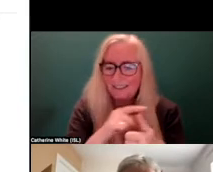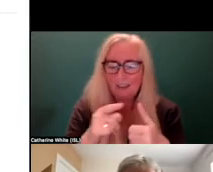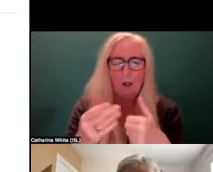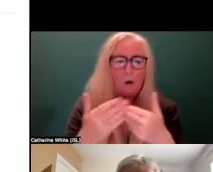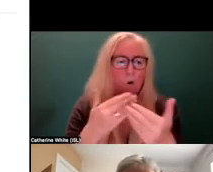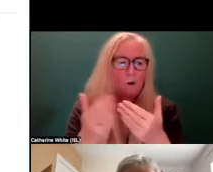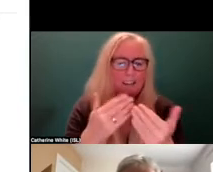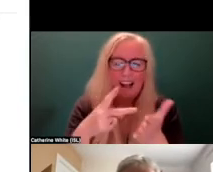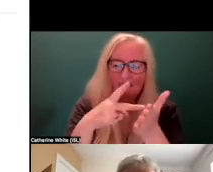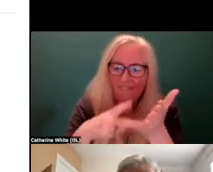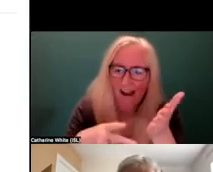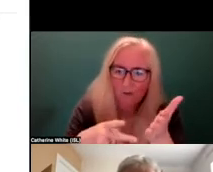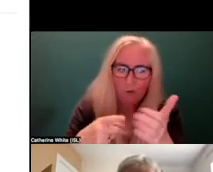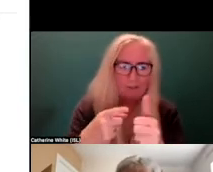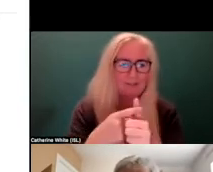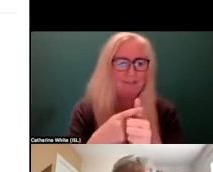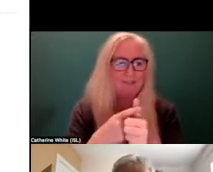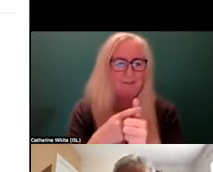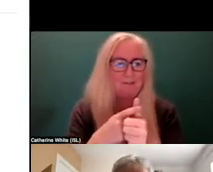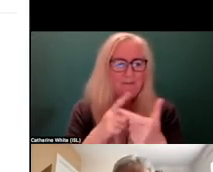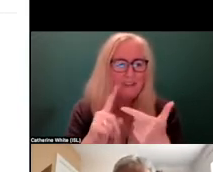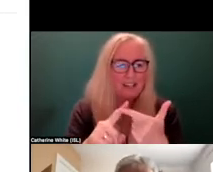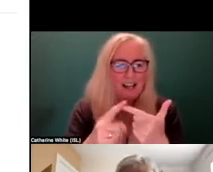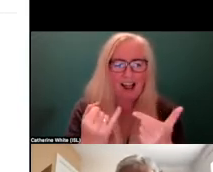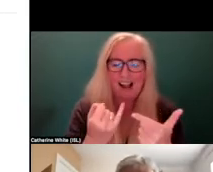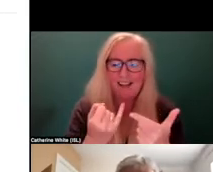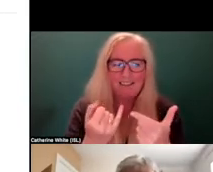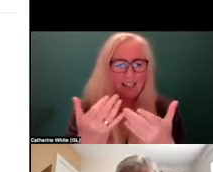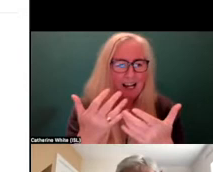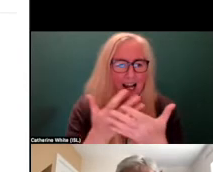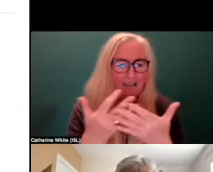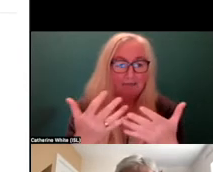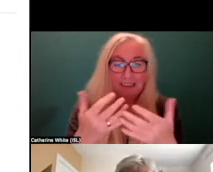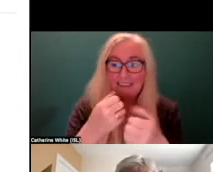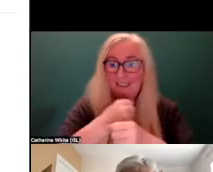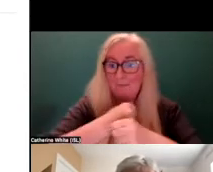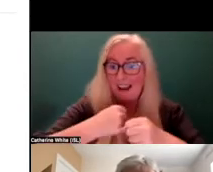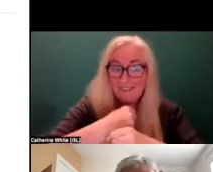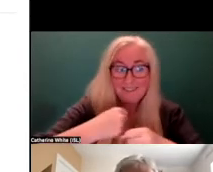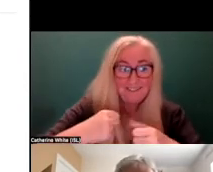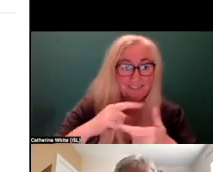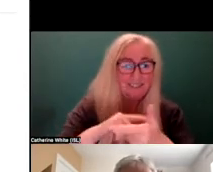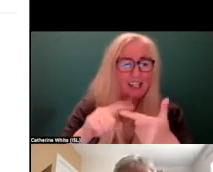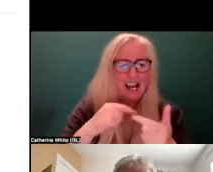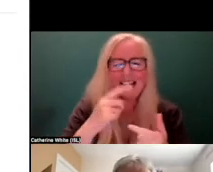kind of what's important, and what do we value, density and levels of interaction.